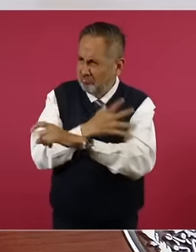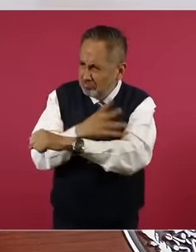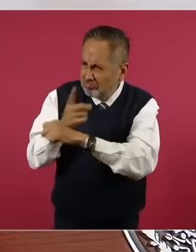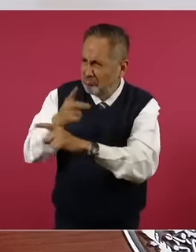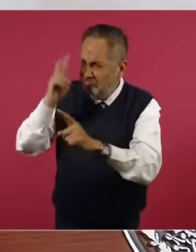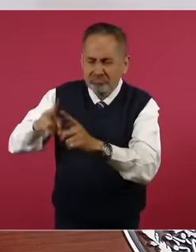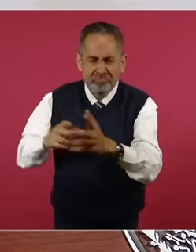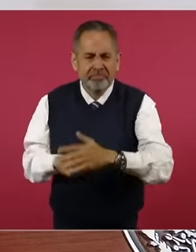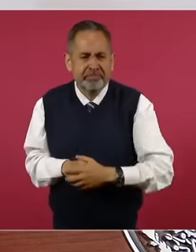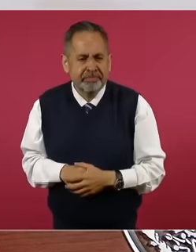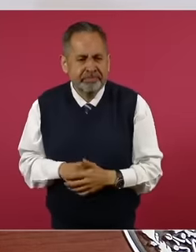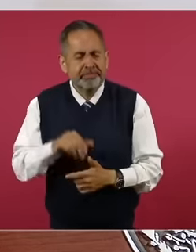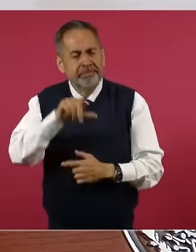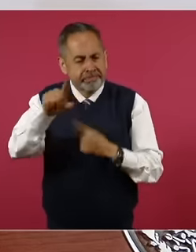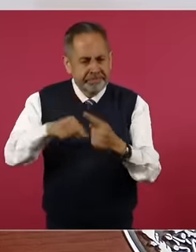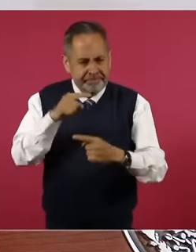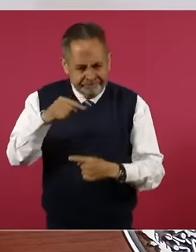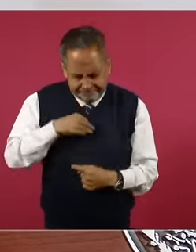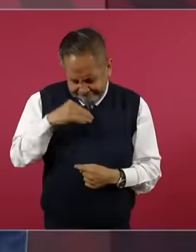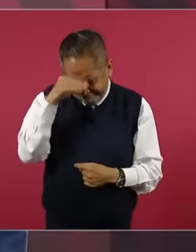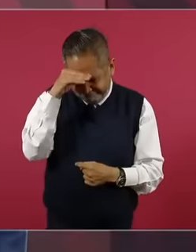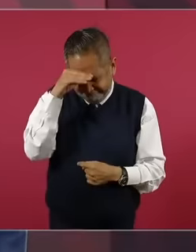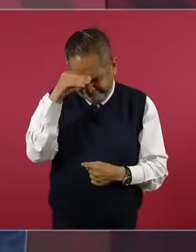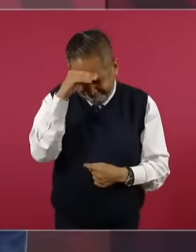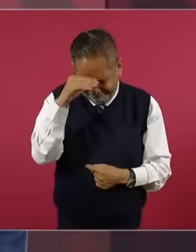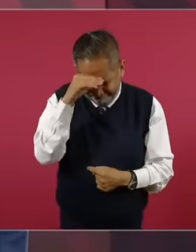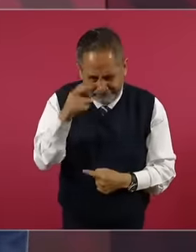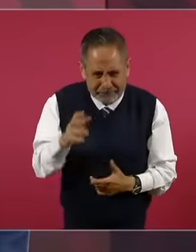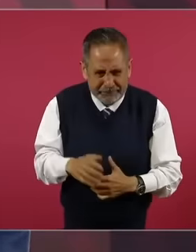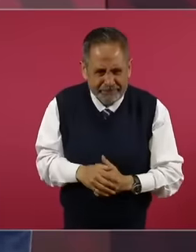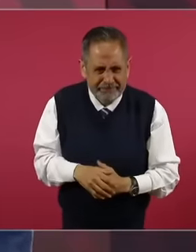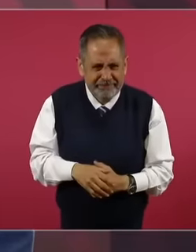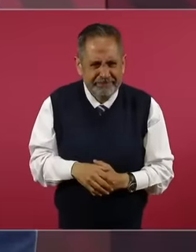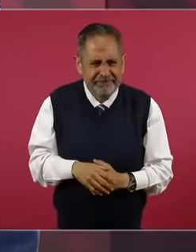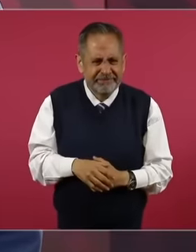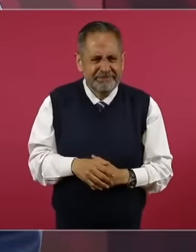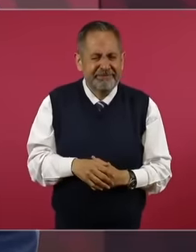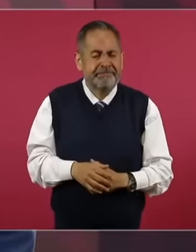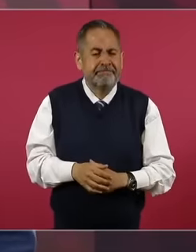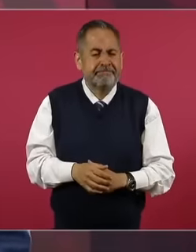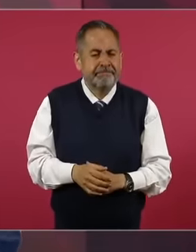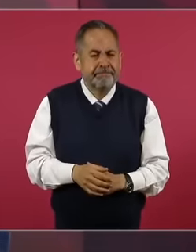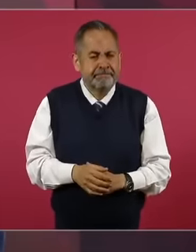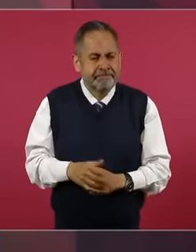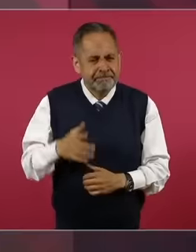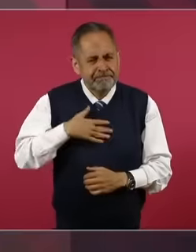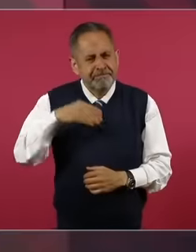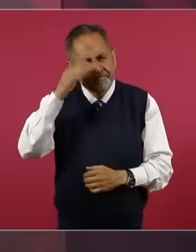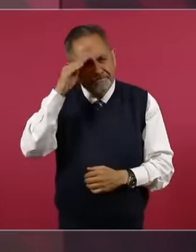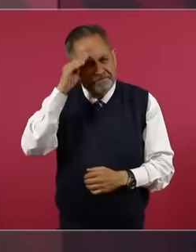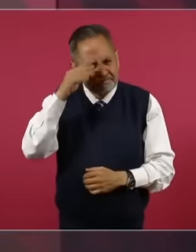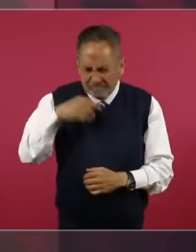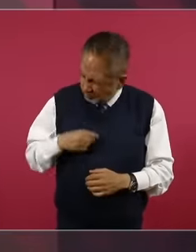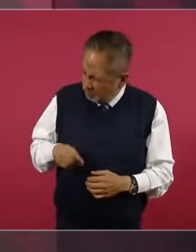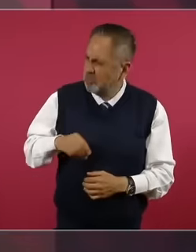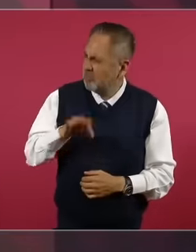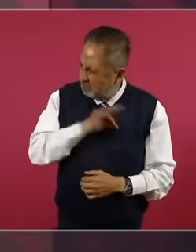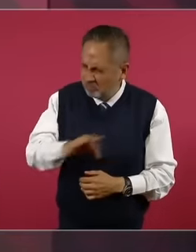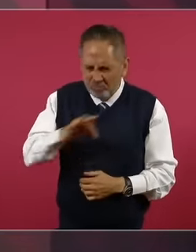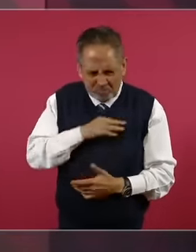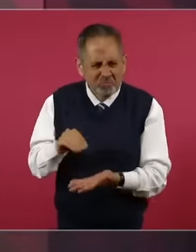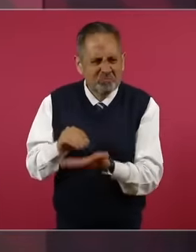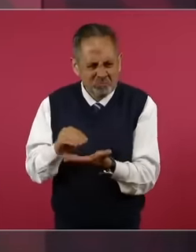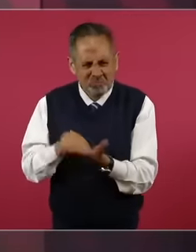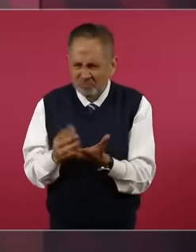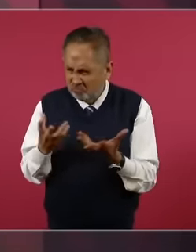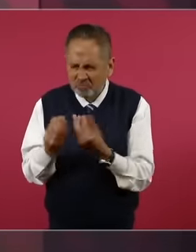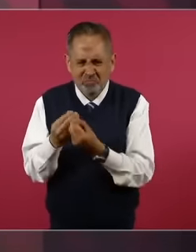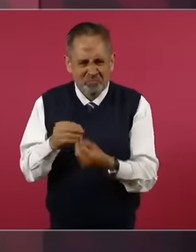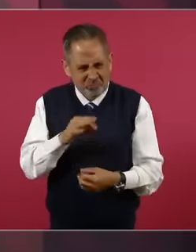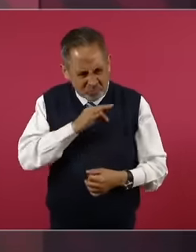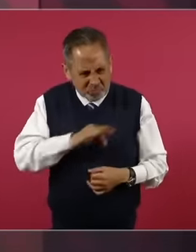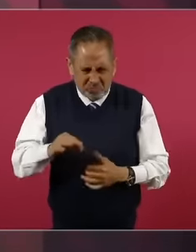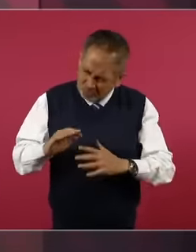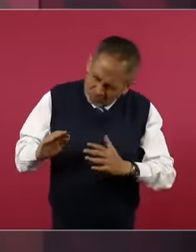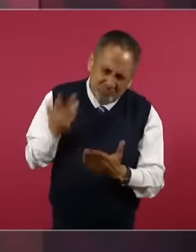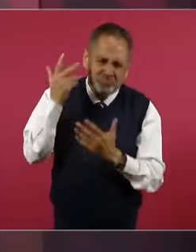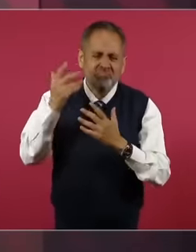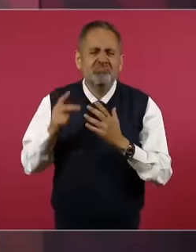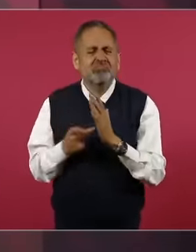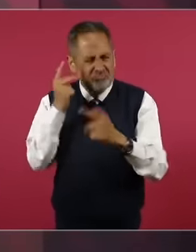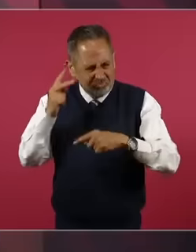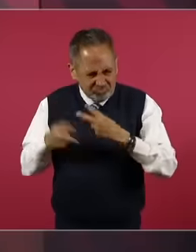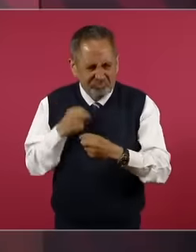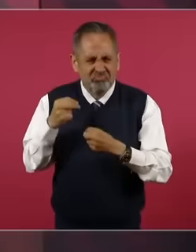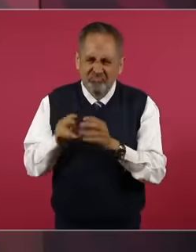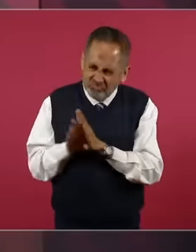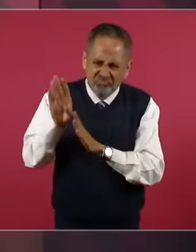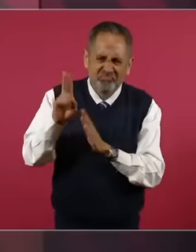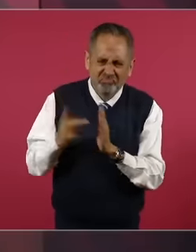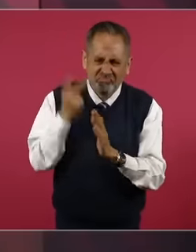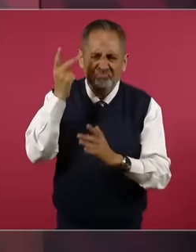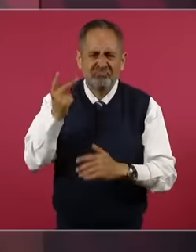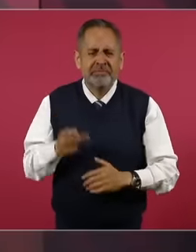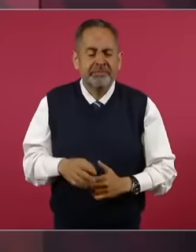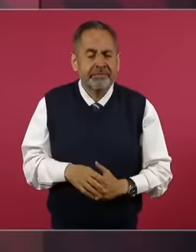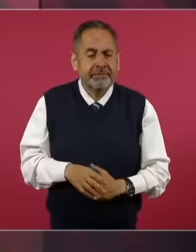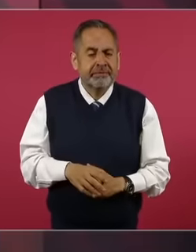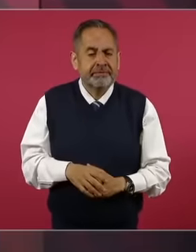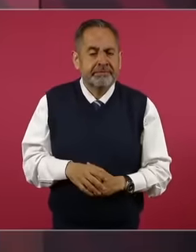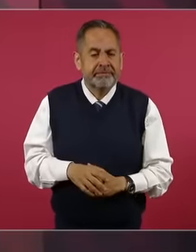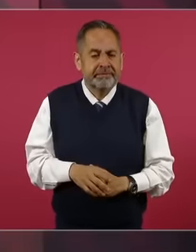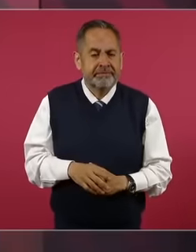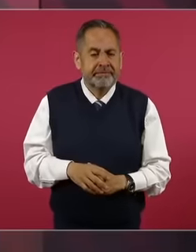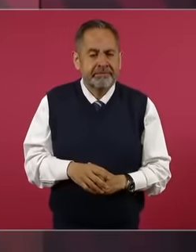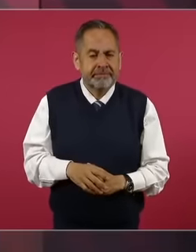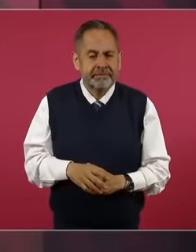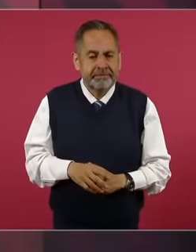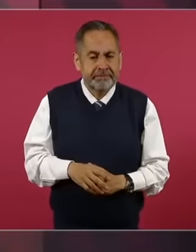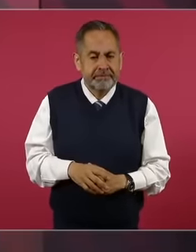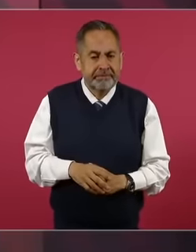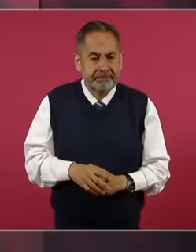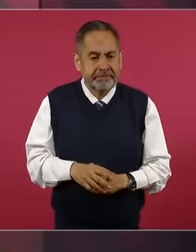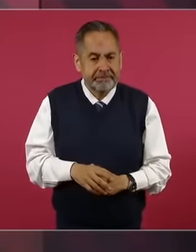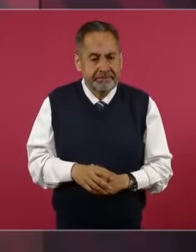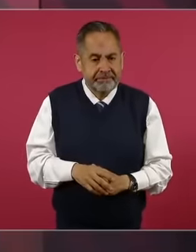then I thought about it more and said this I still need it, let's go again this one and a little